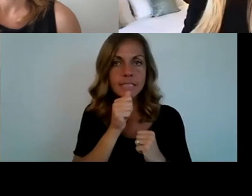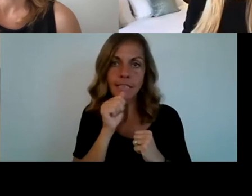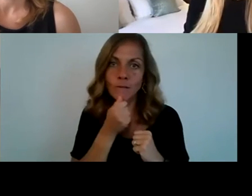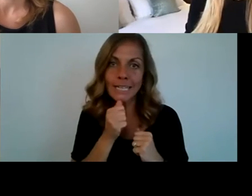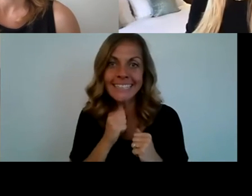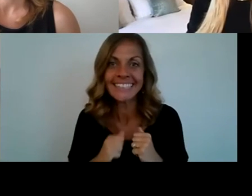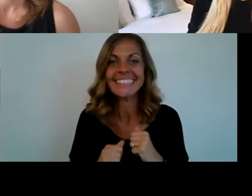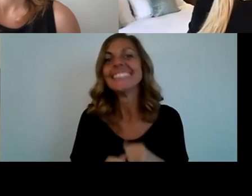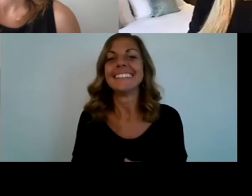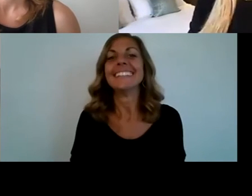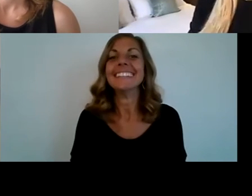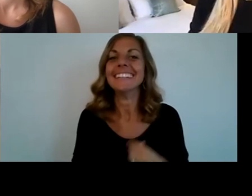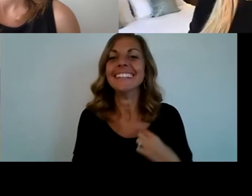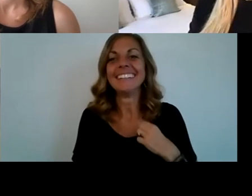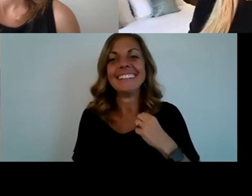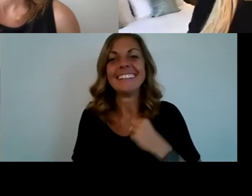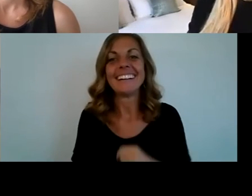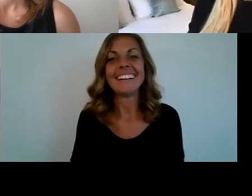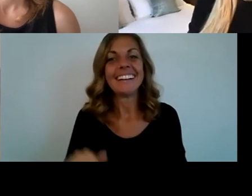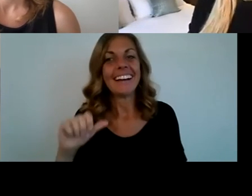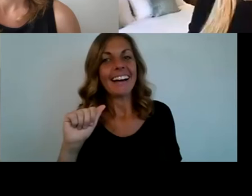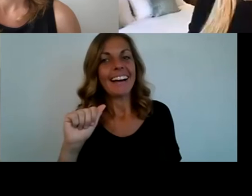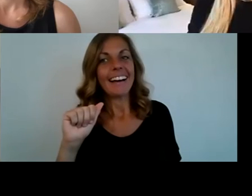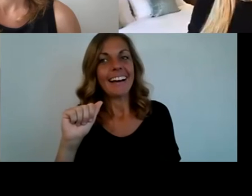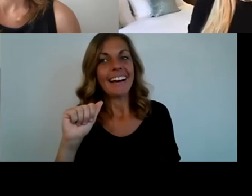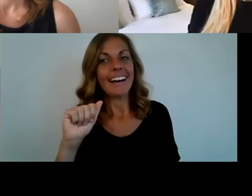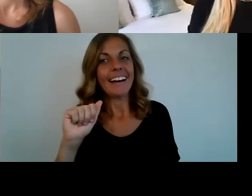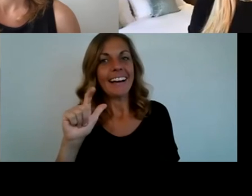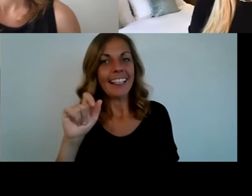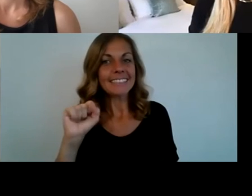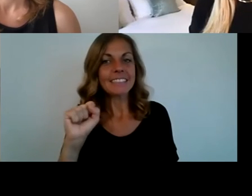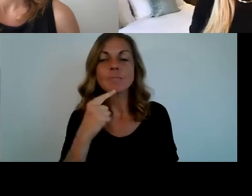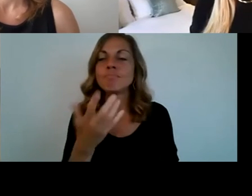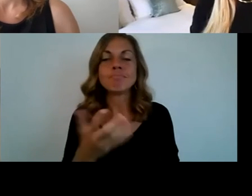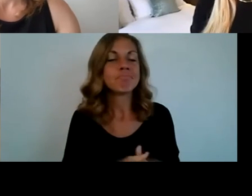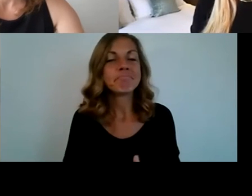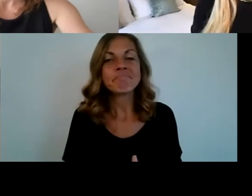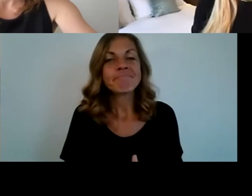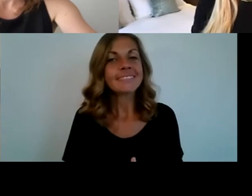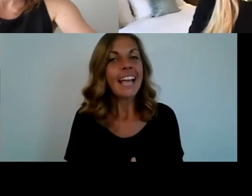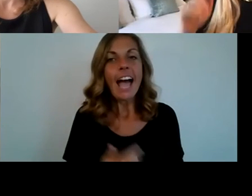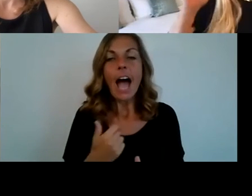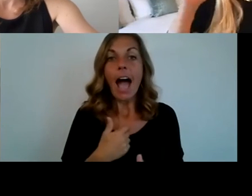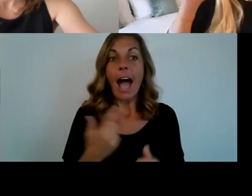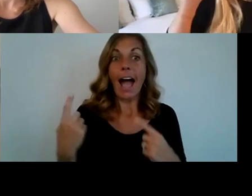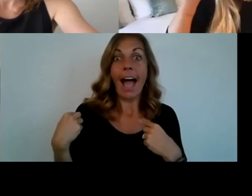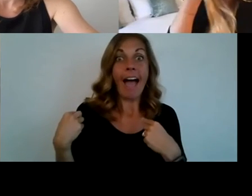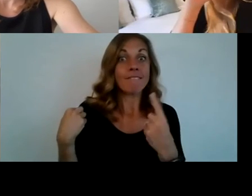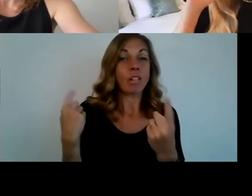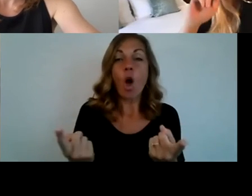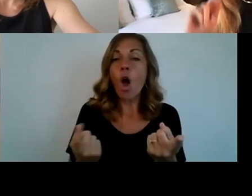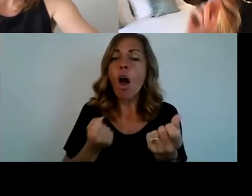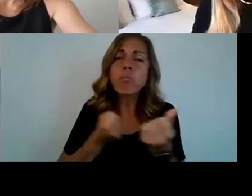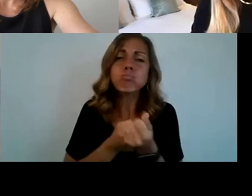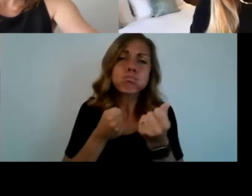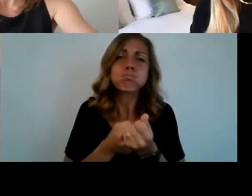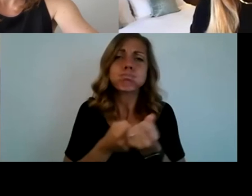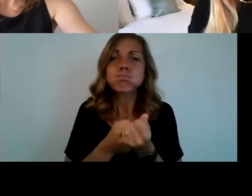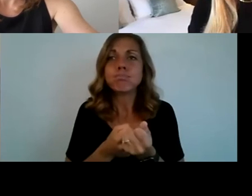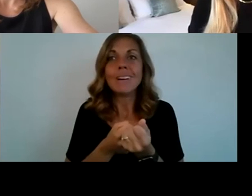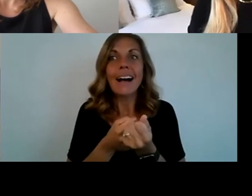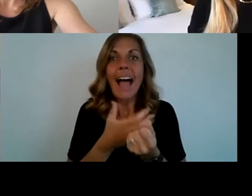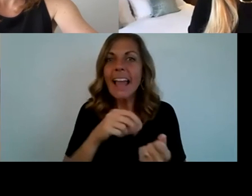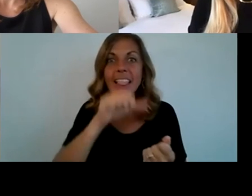Yeah, there is just a I I've long advocated for and loved remote work. Just selfishly